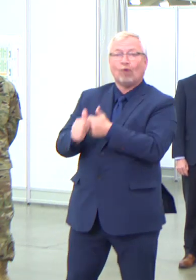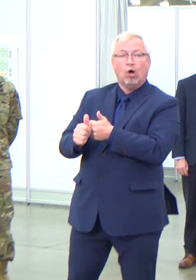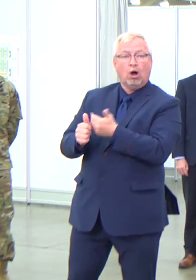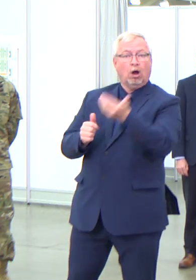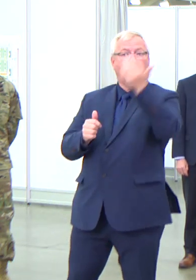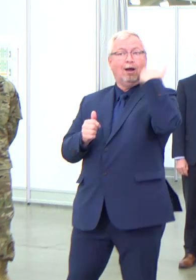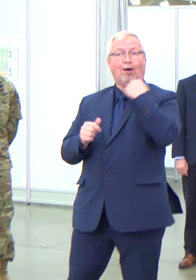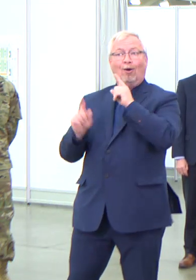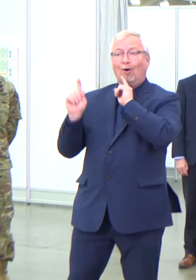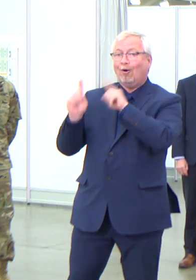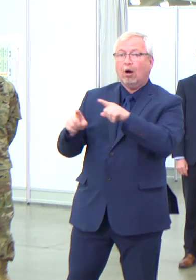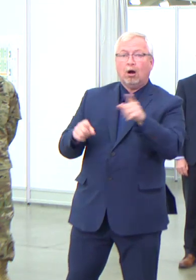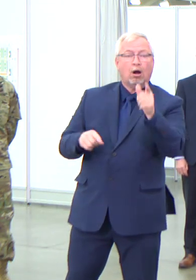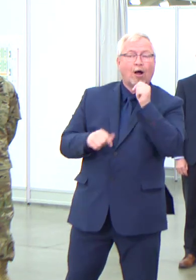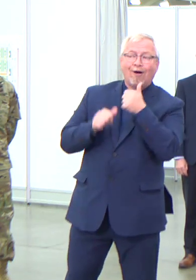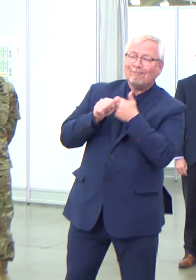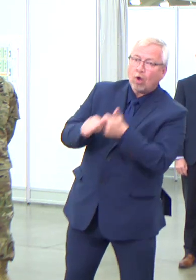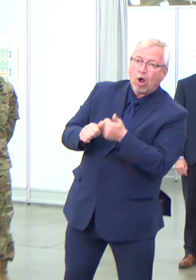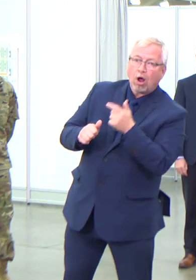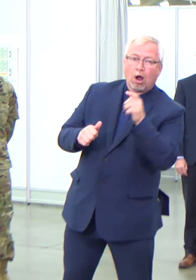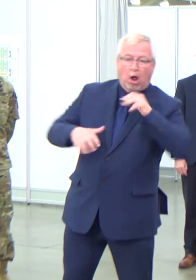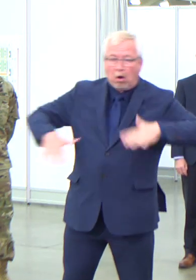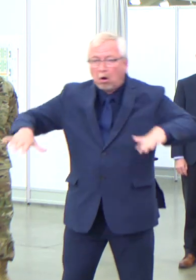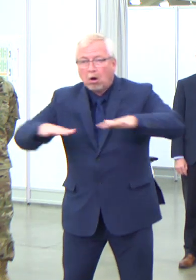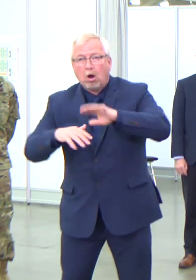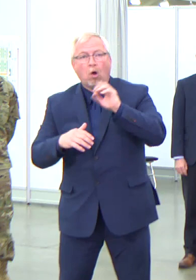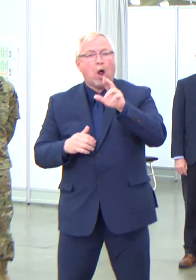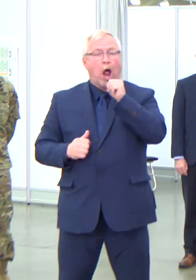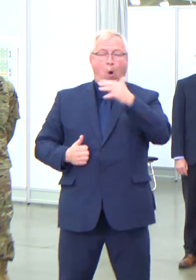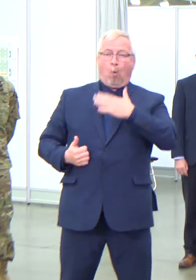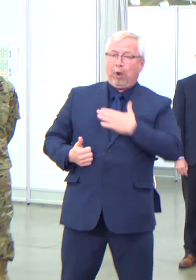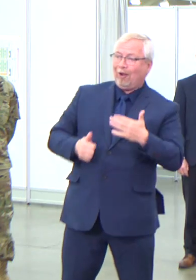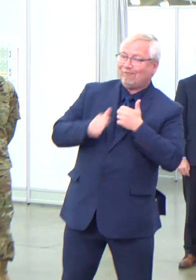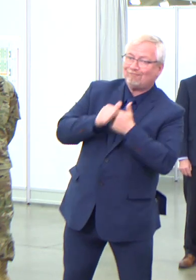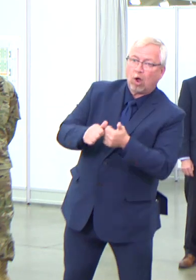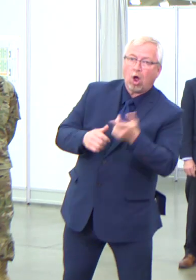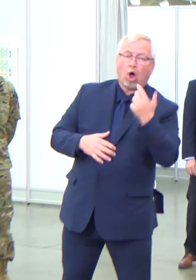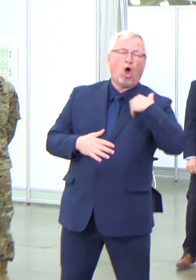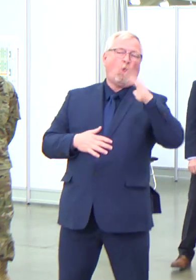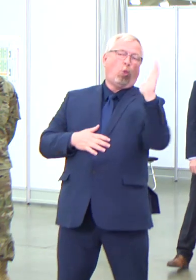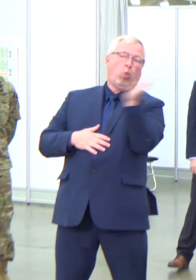that is unable or unwilling to cooperate in a manner consistent with social distancing